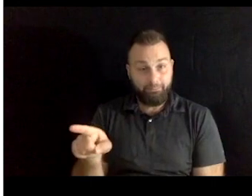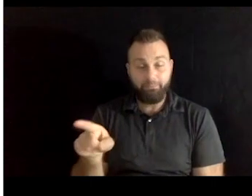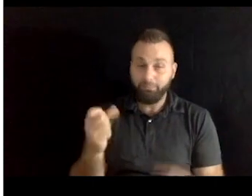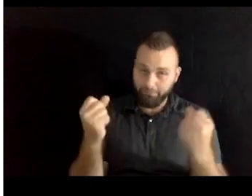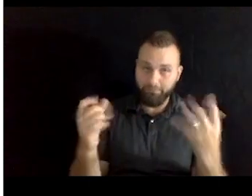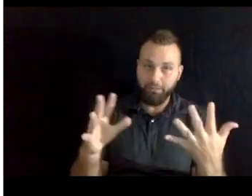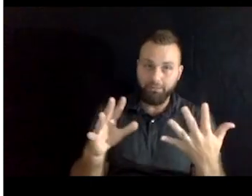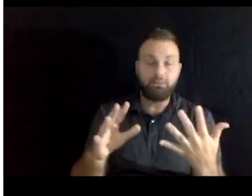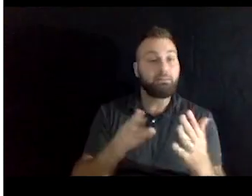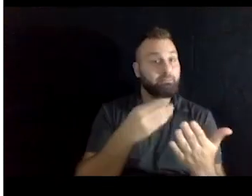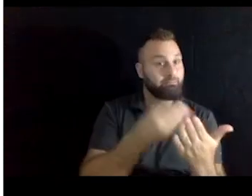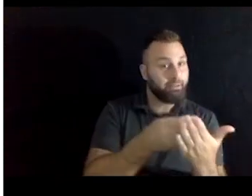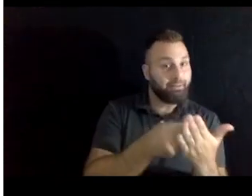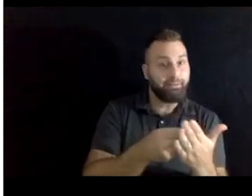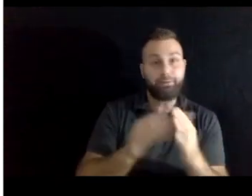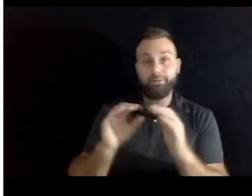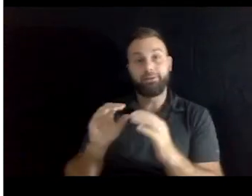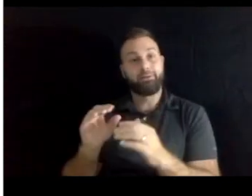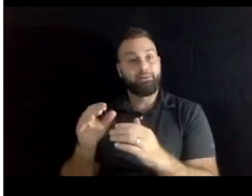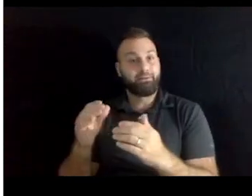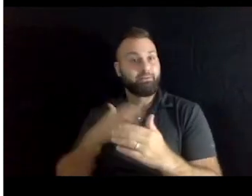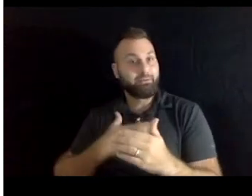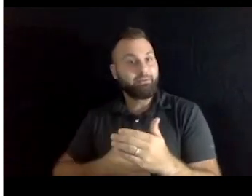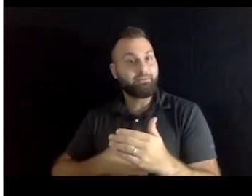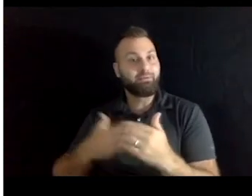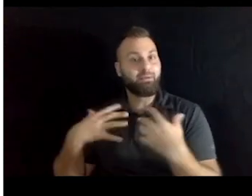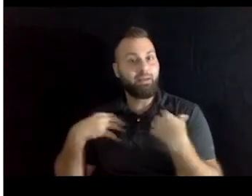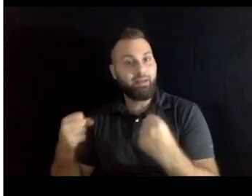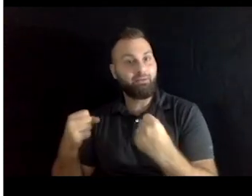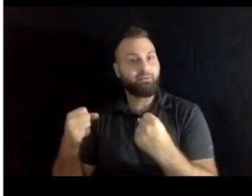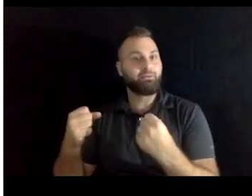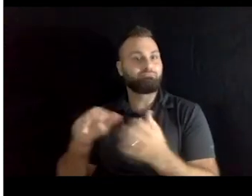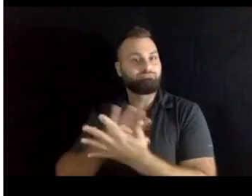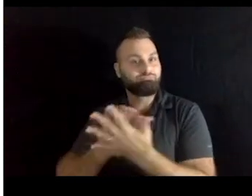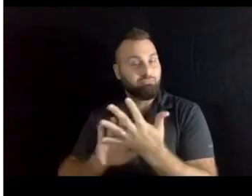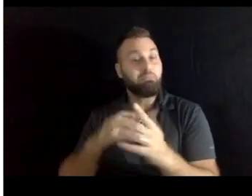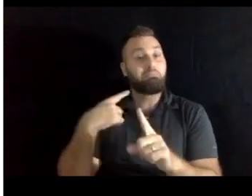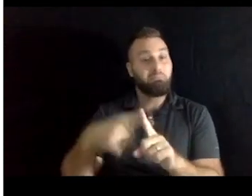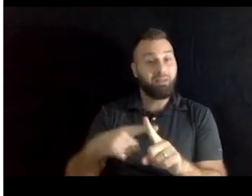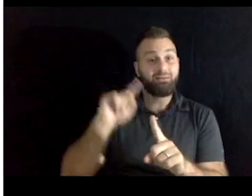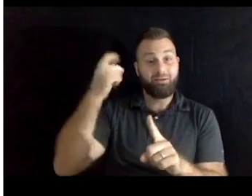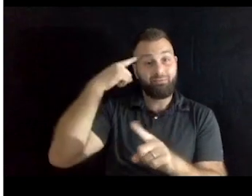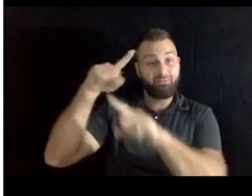monetarily and also lowers government expenditures for their support, people with disabilities.